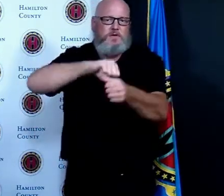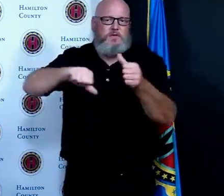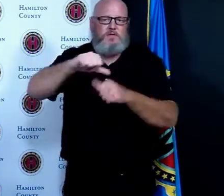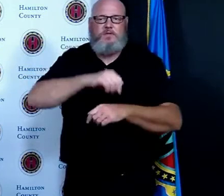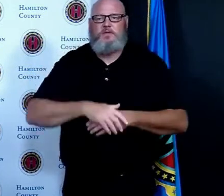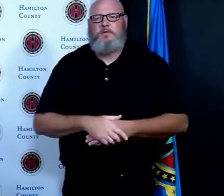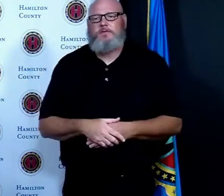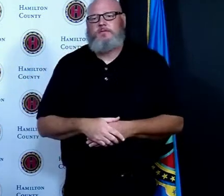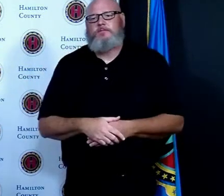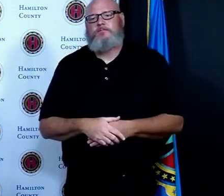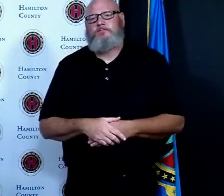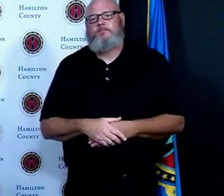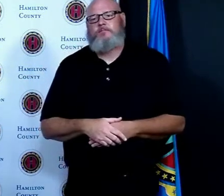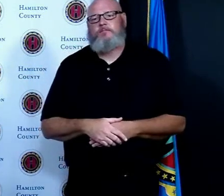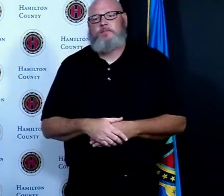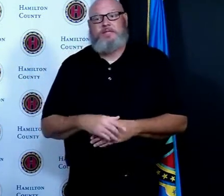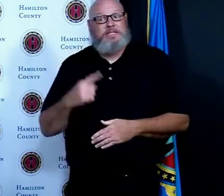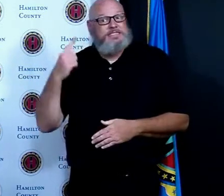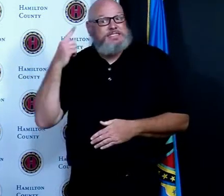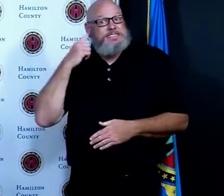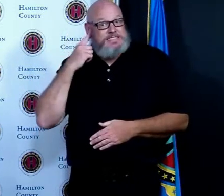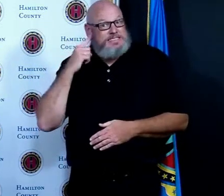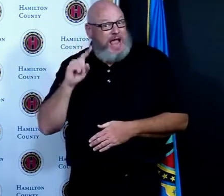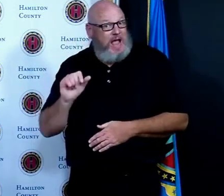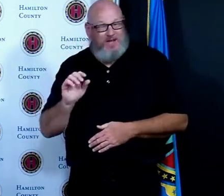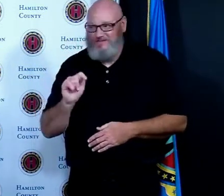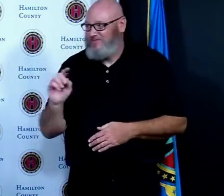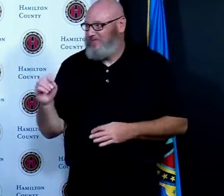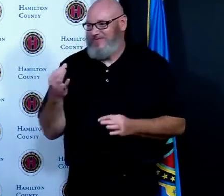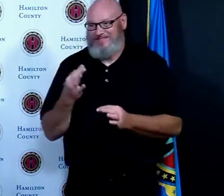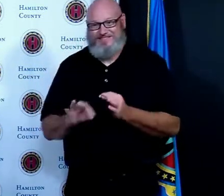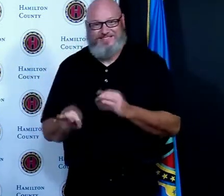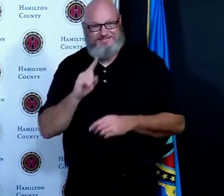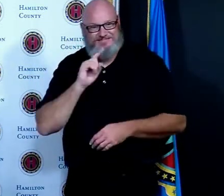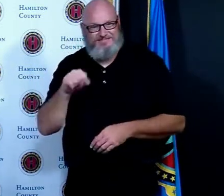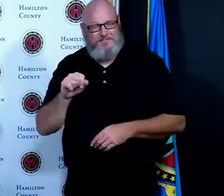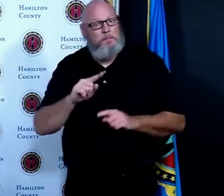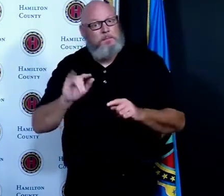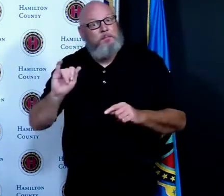virus under control so that we can open up our economy open up our schools open up our lives